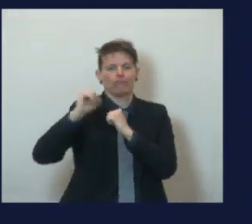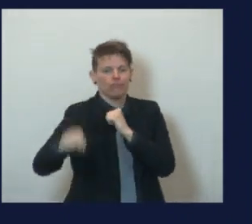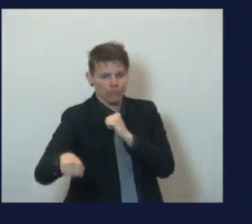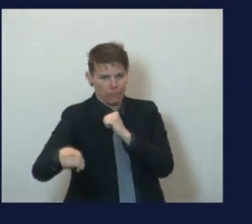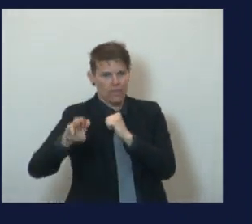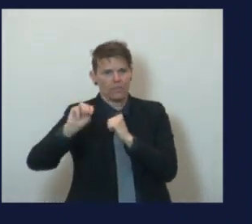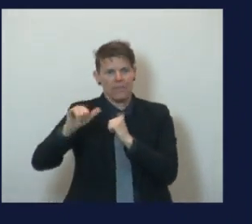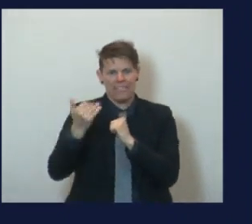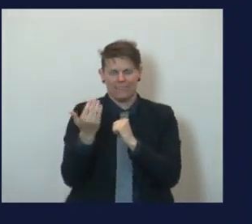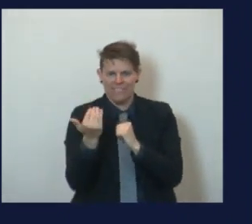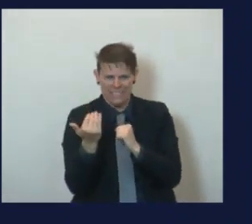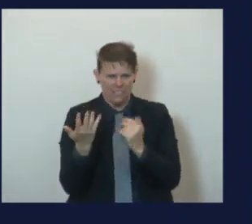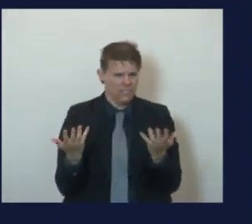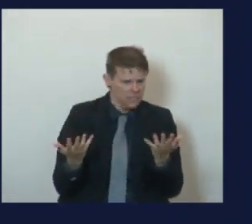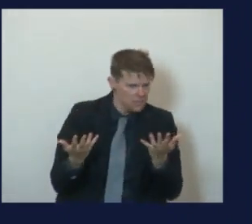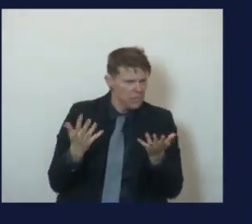LOOK IT’S EXTENDED THROUGH MAY 15TH.